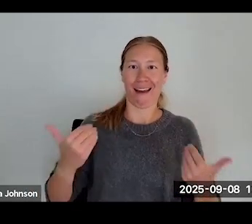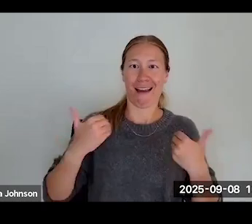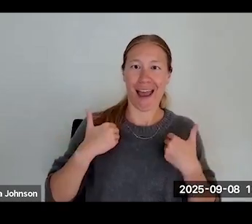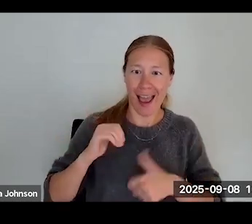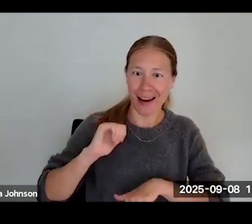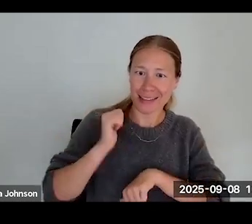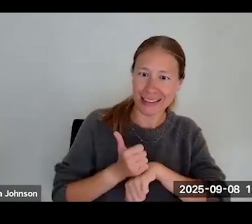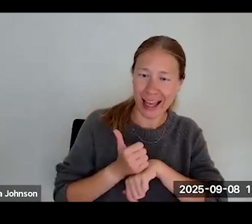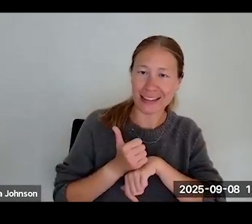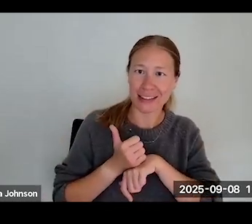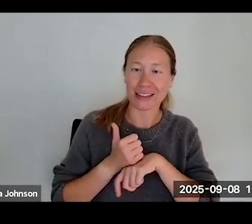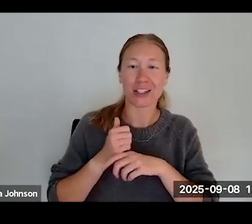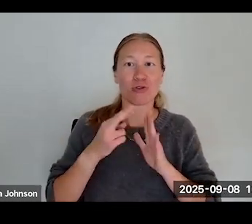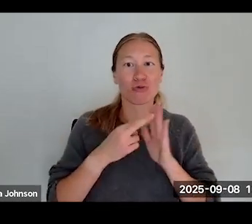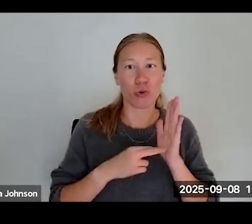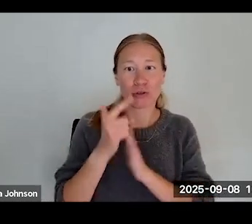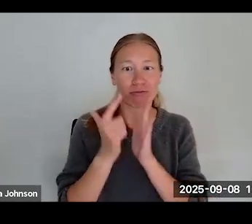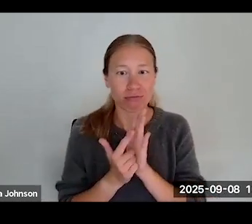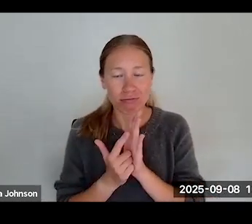to digital accessibility since the late '90s.